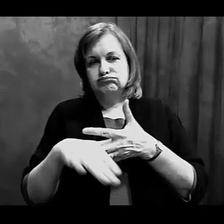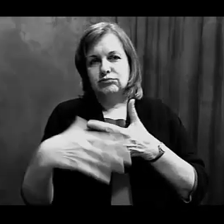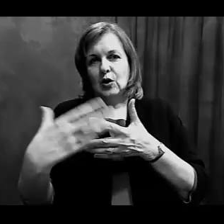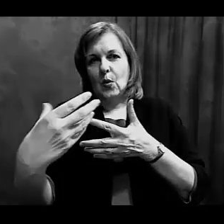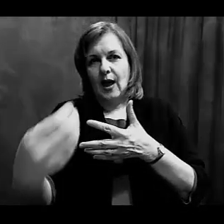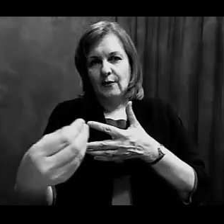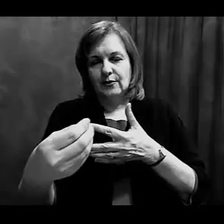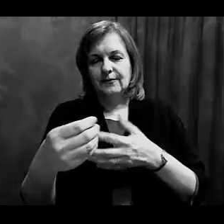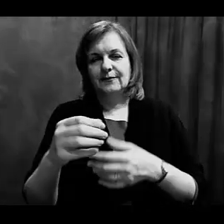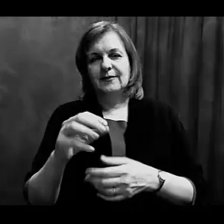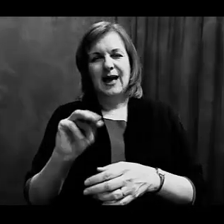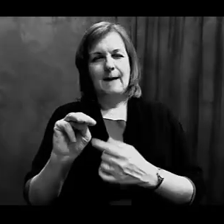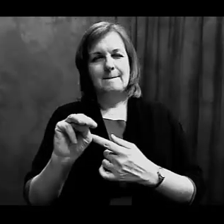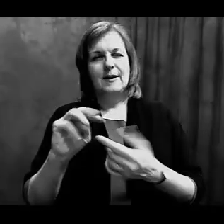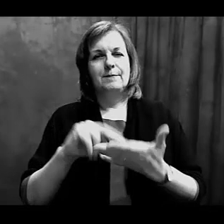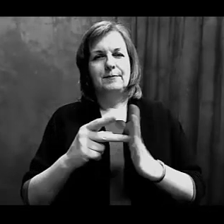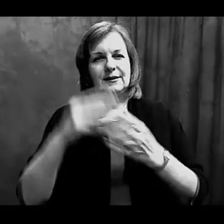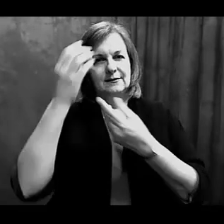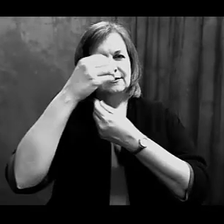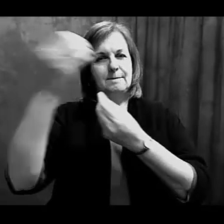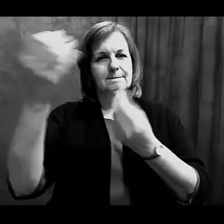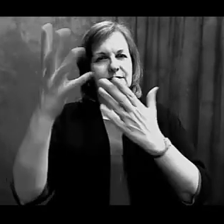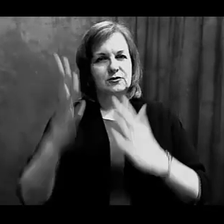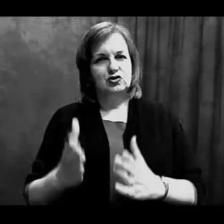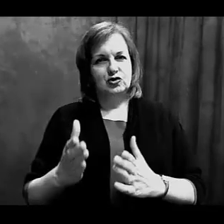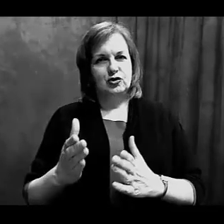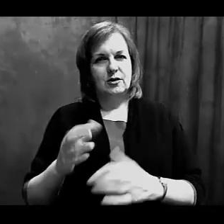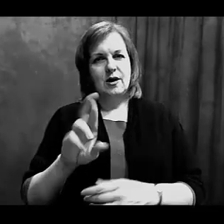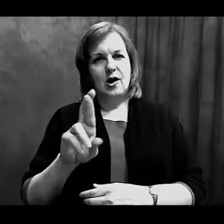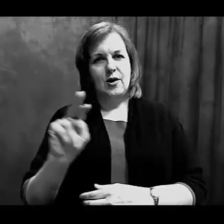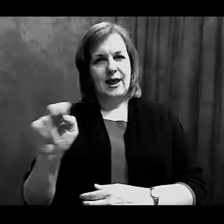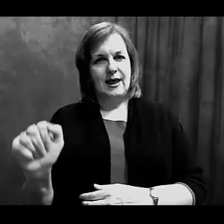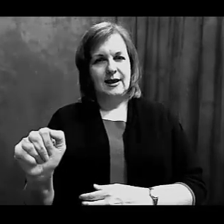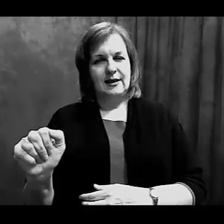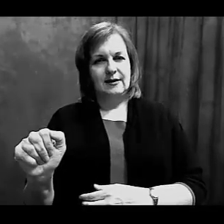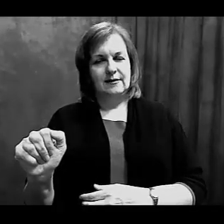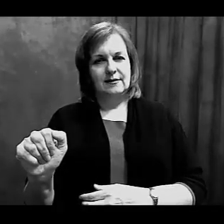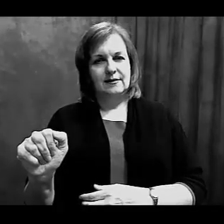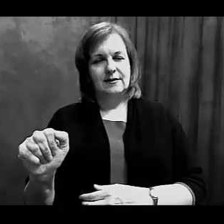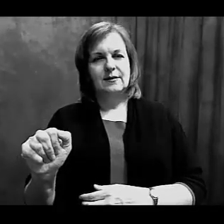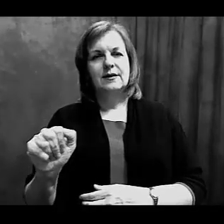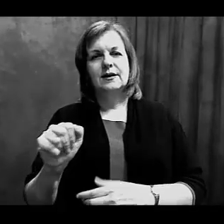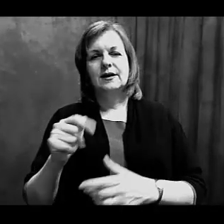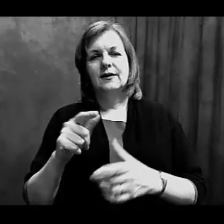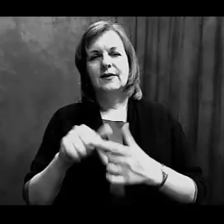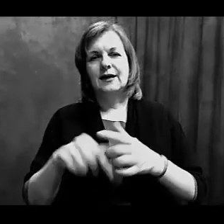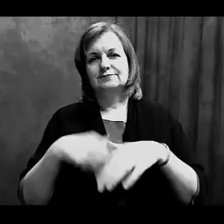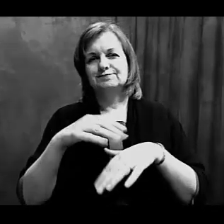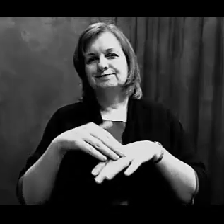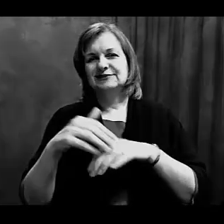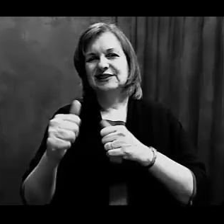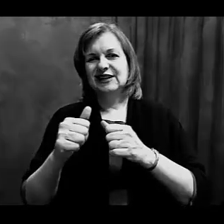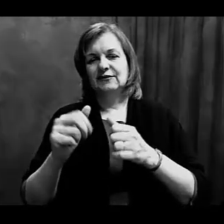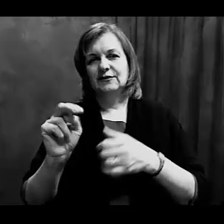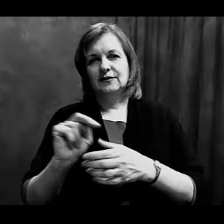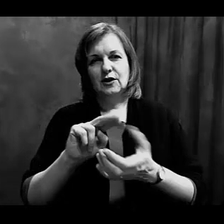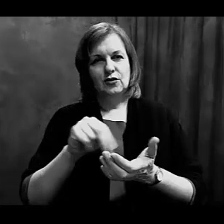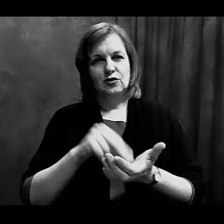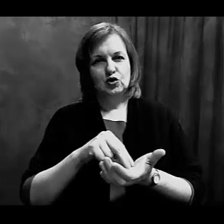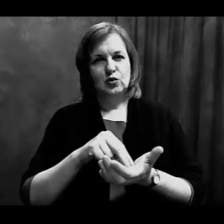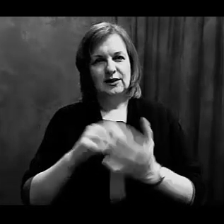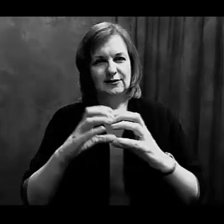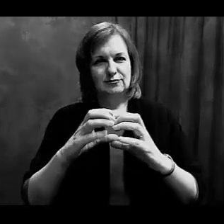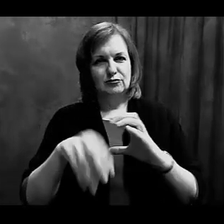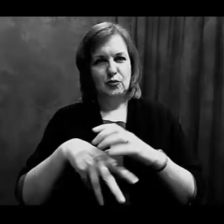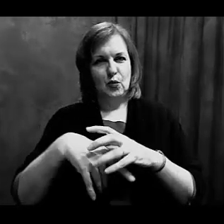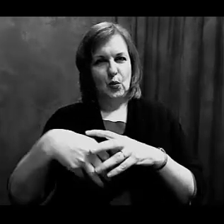messenger RNA to bring information out of the nucleus from the DNA so that will be important